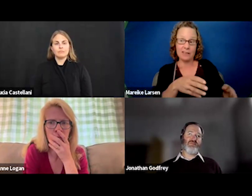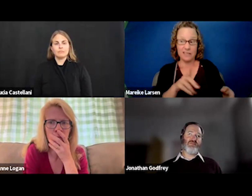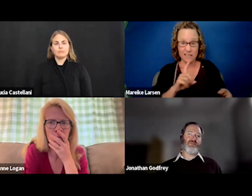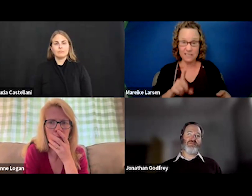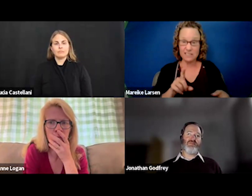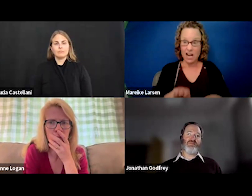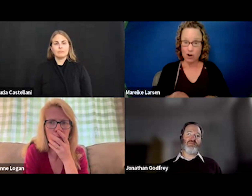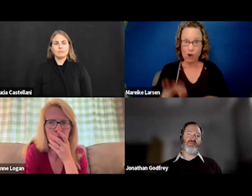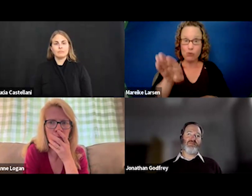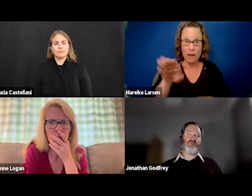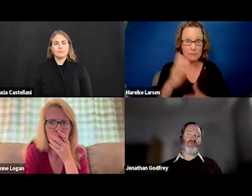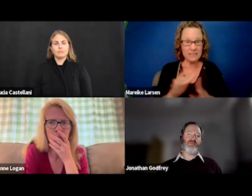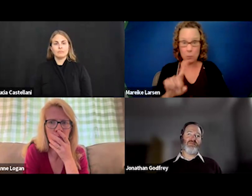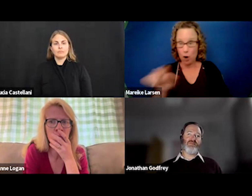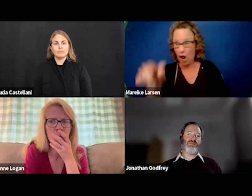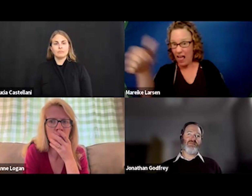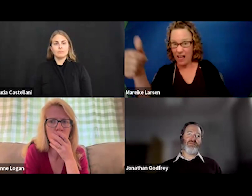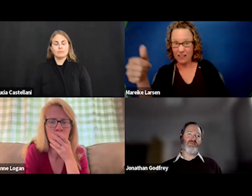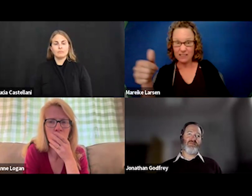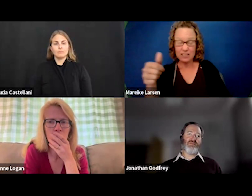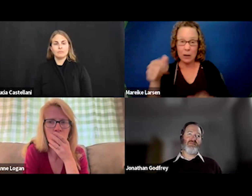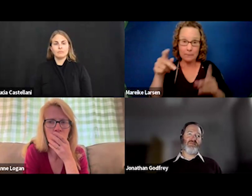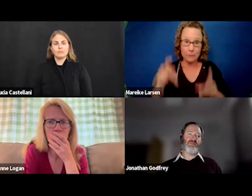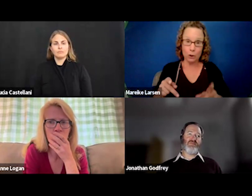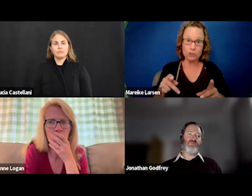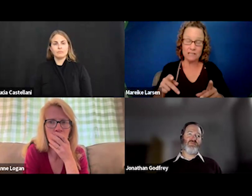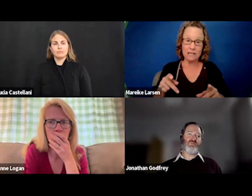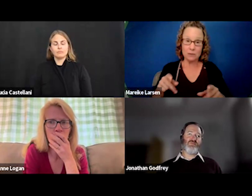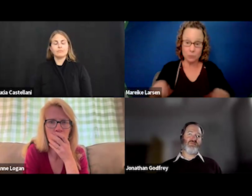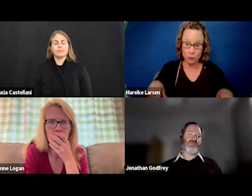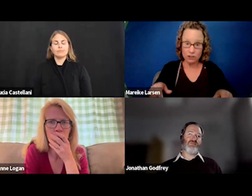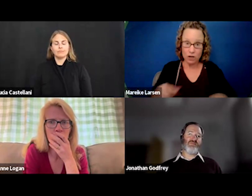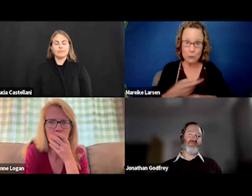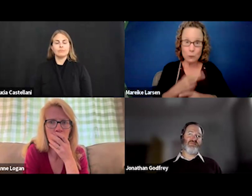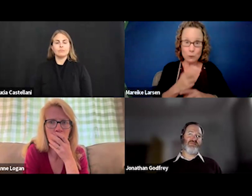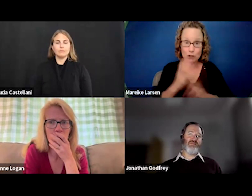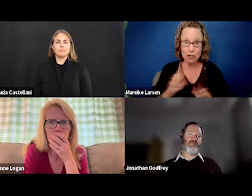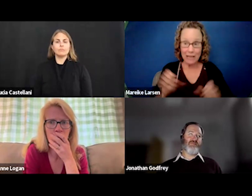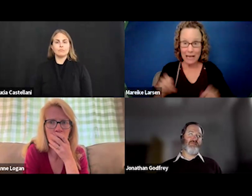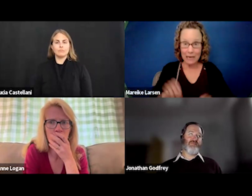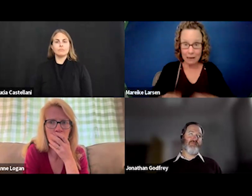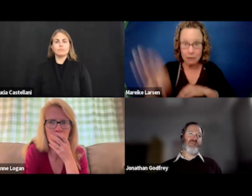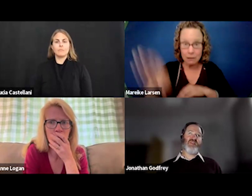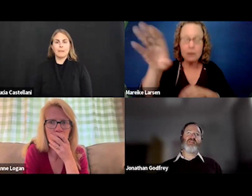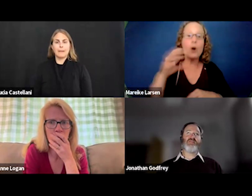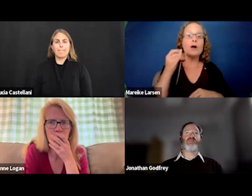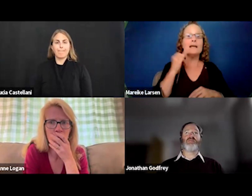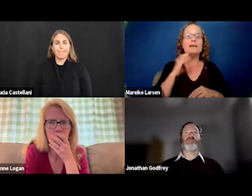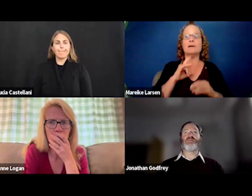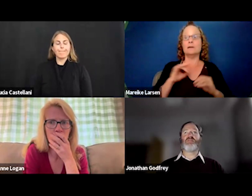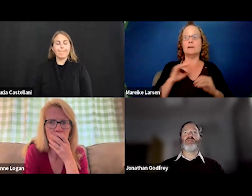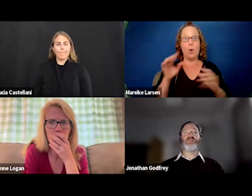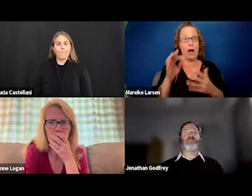Or if there is no option, that may be good to communicate explicitly as well.